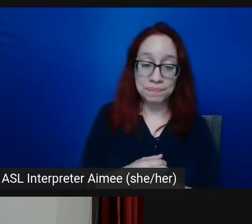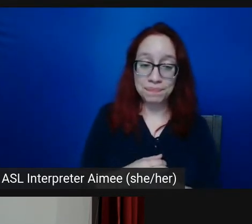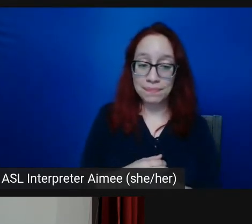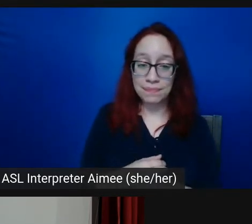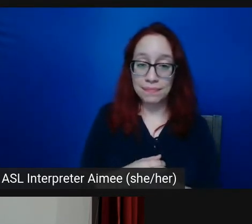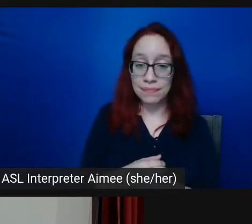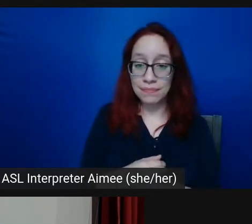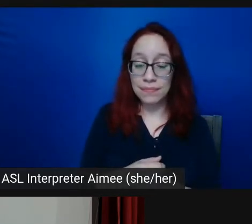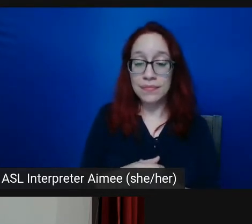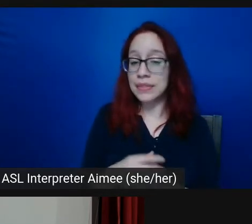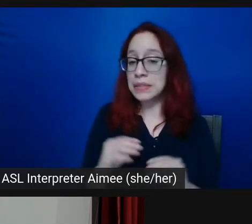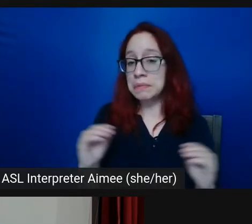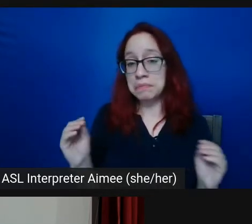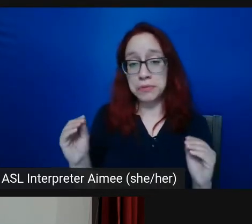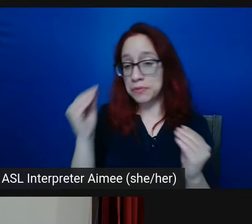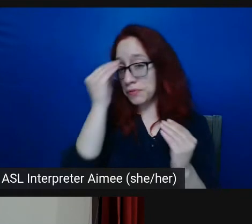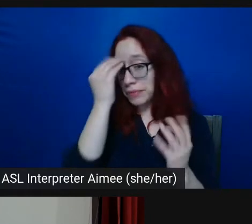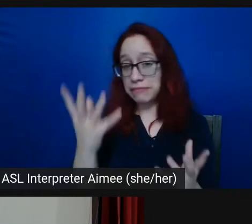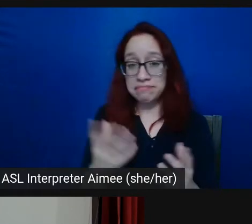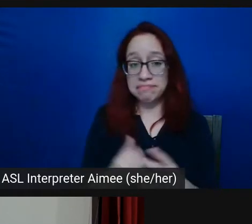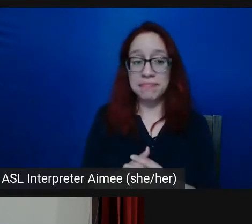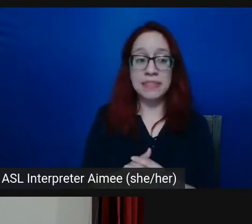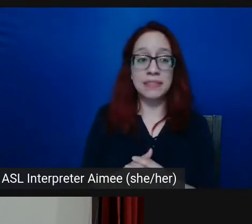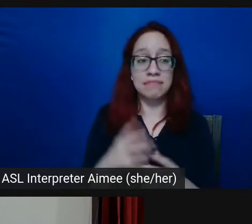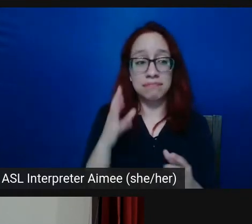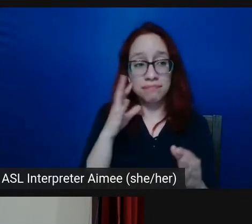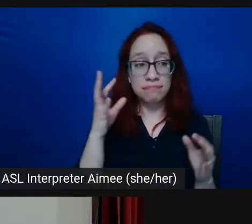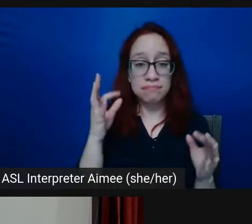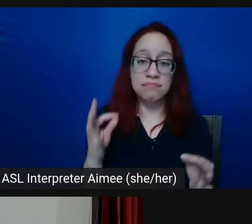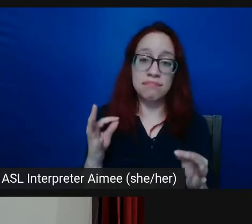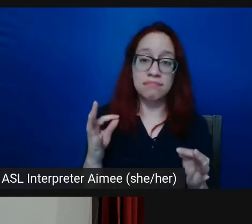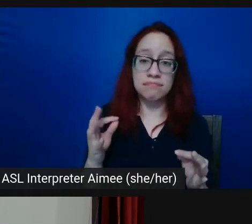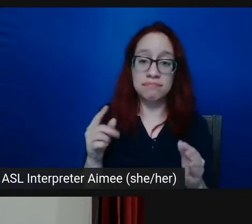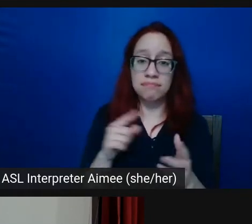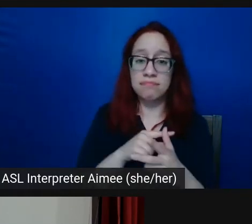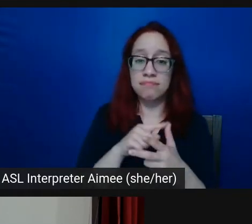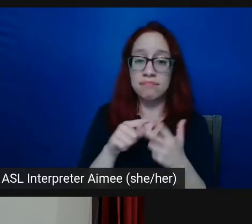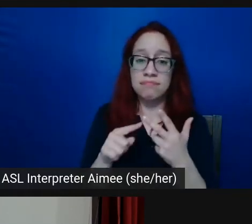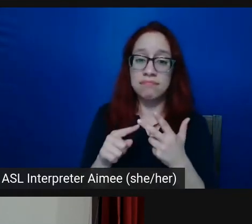I had no information at all, and I chose those three plugins.